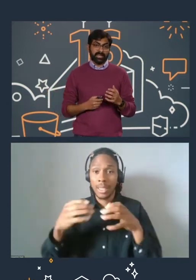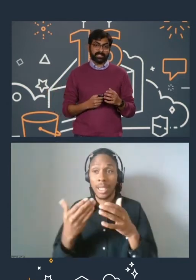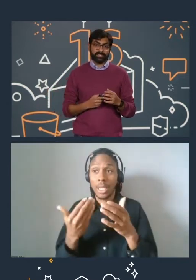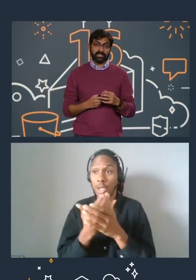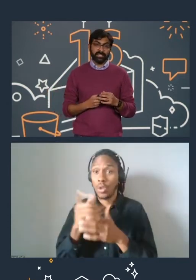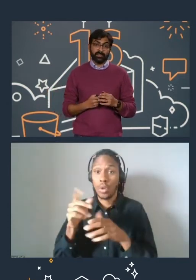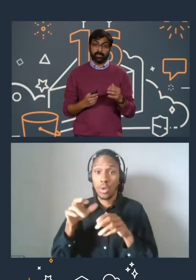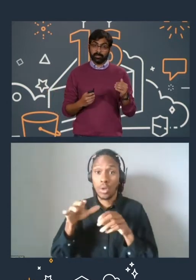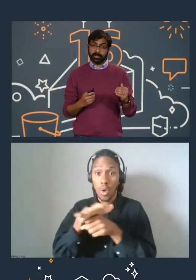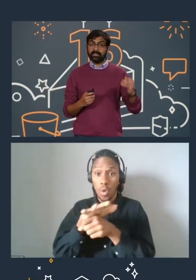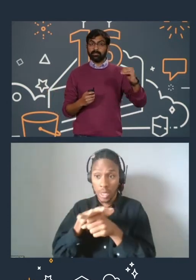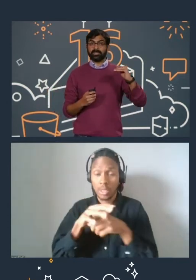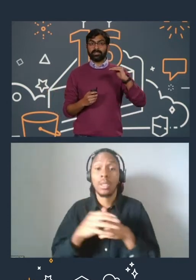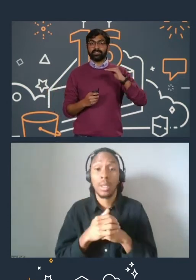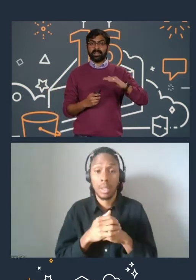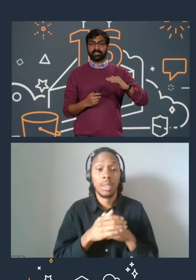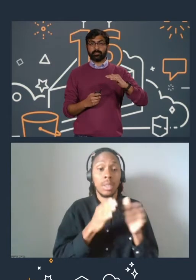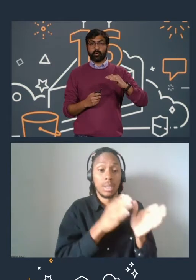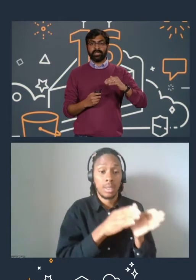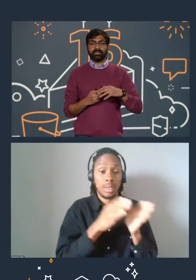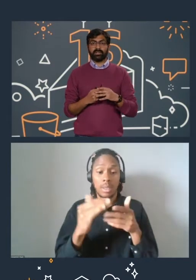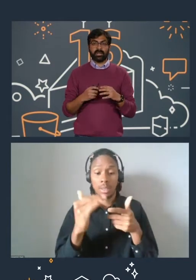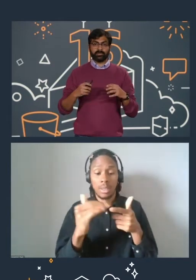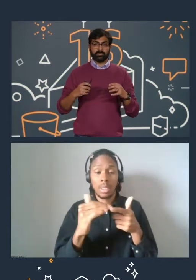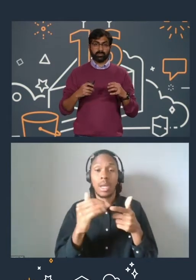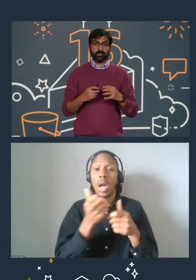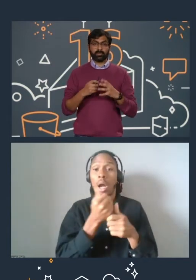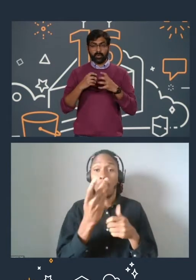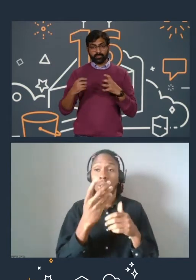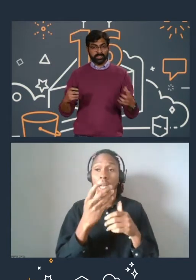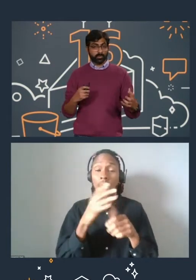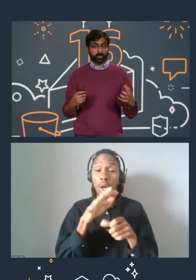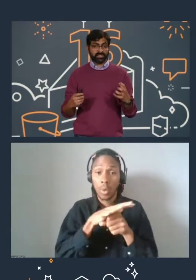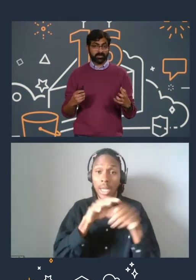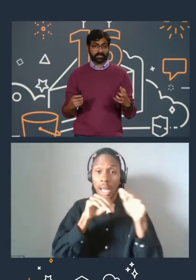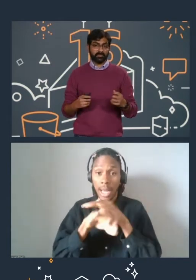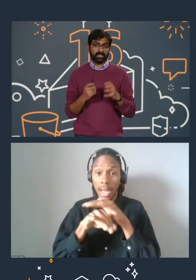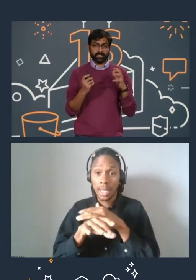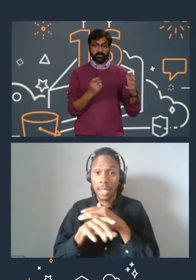Next, they'll create the multi-region access point that allows them to be able to route these requests effectively